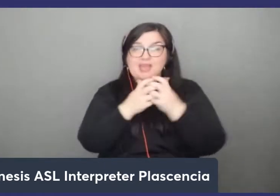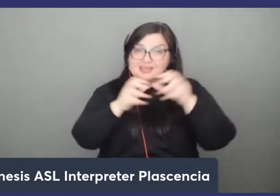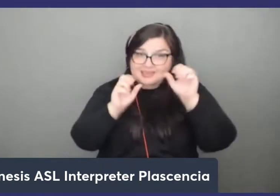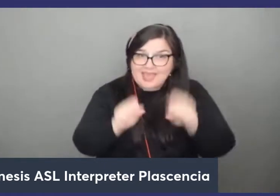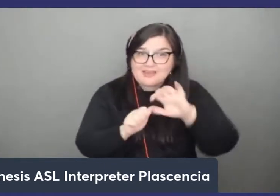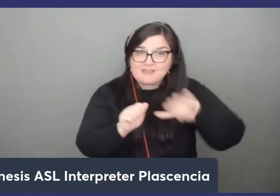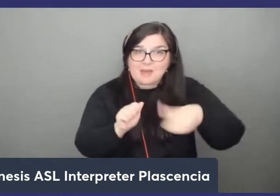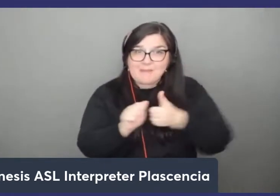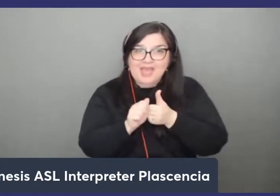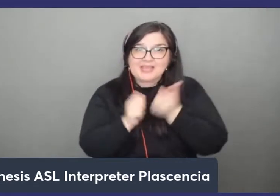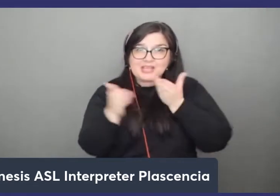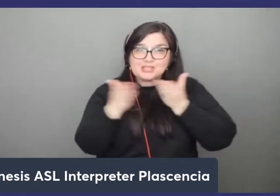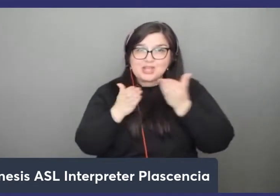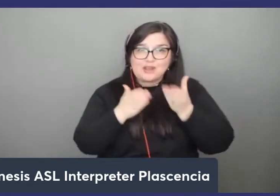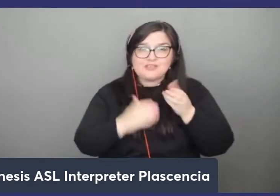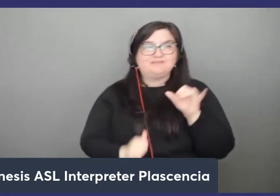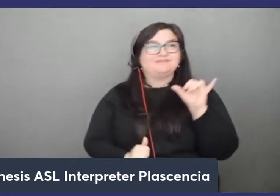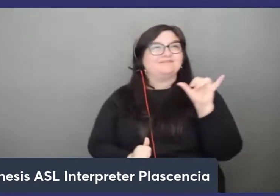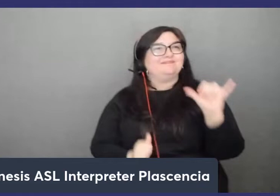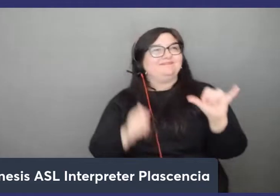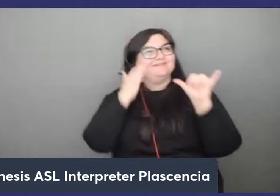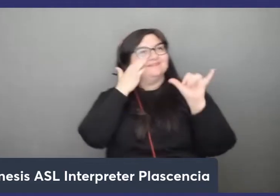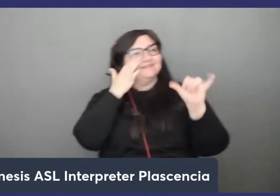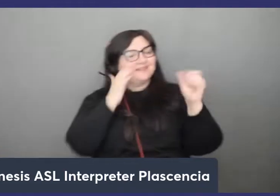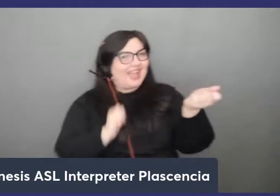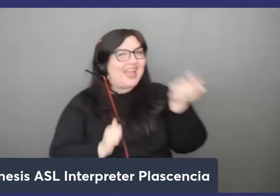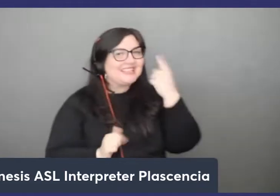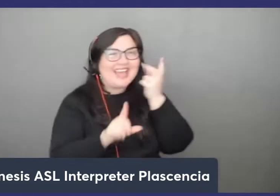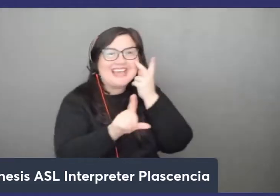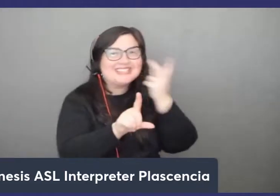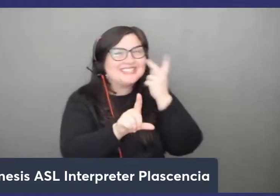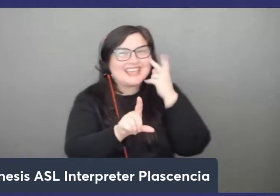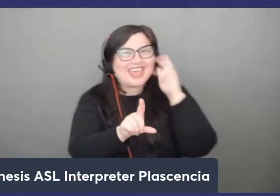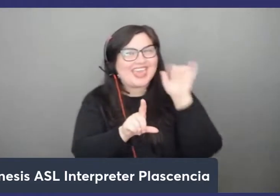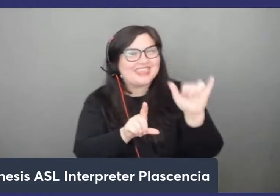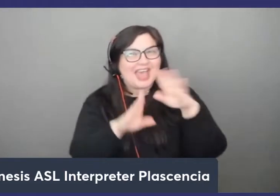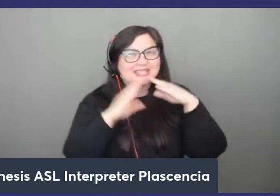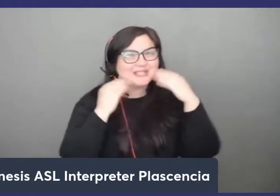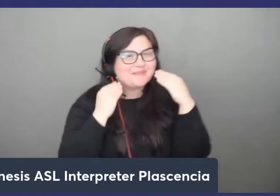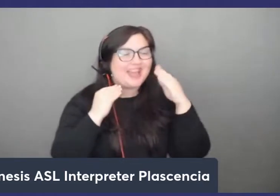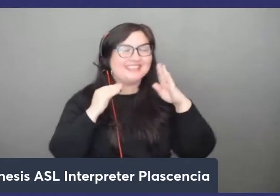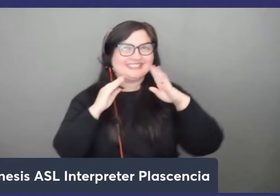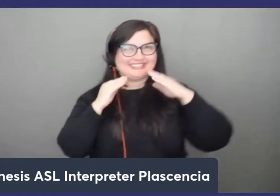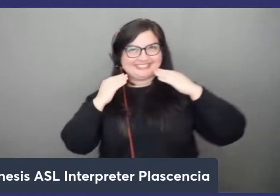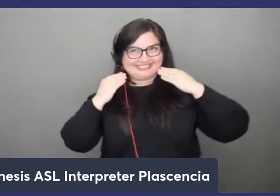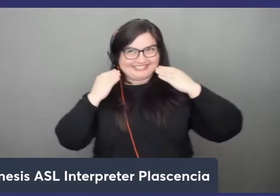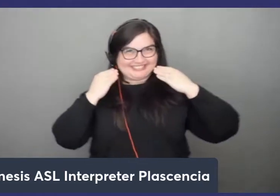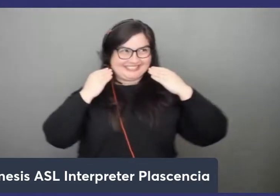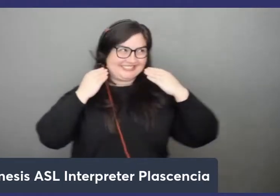All right, I see that. Look at that smile. This is awesome to hear, this is awesome.